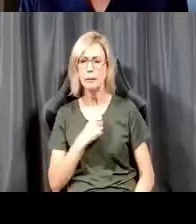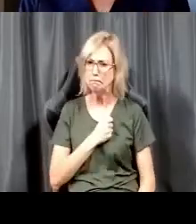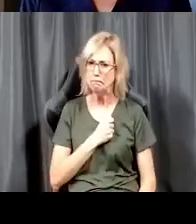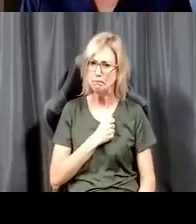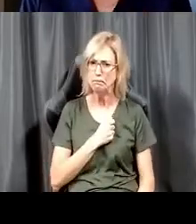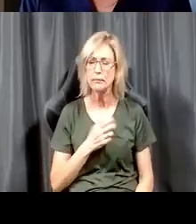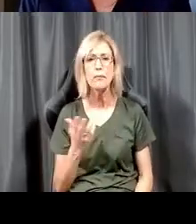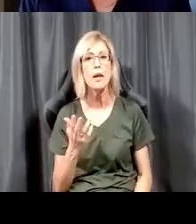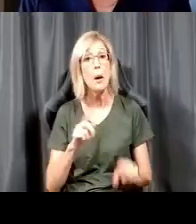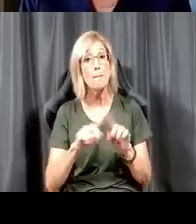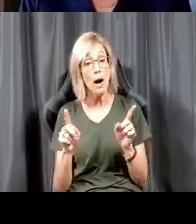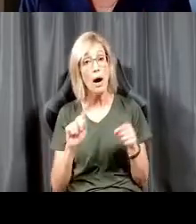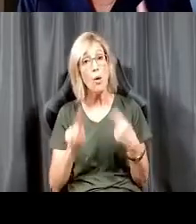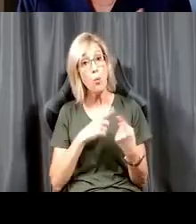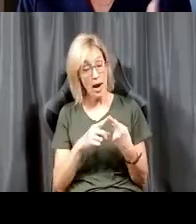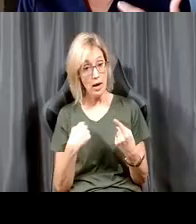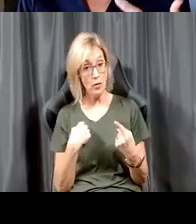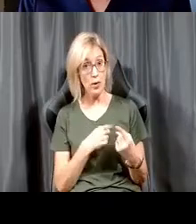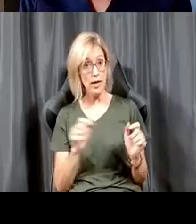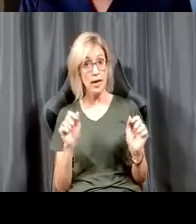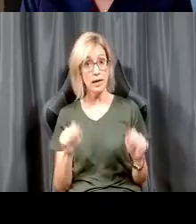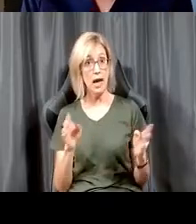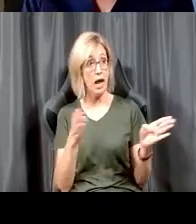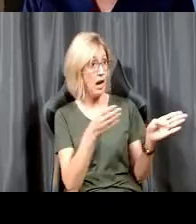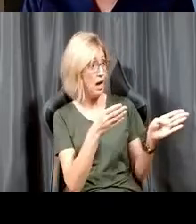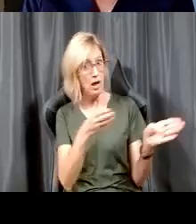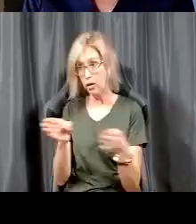But when we're able to redirect this behavior instead